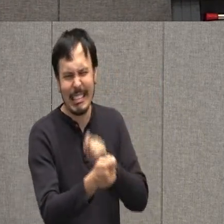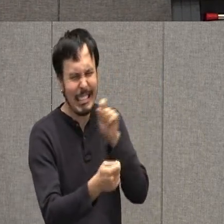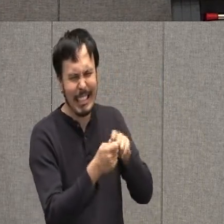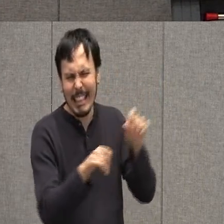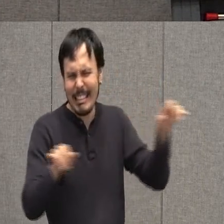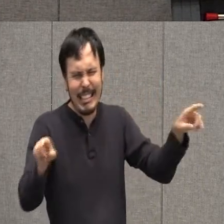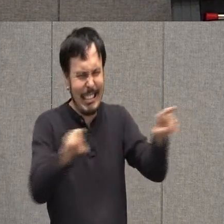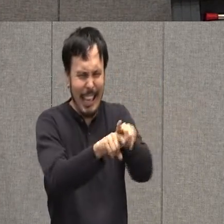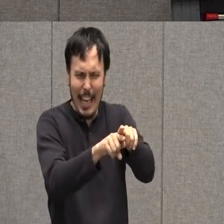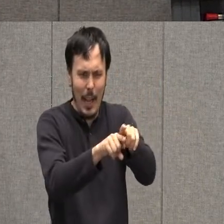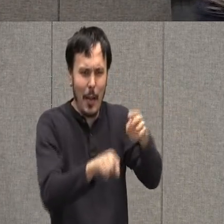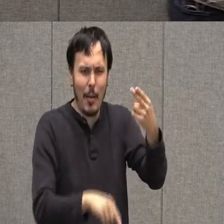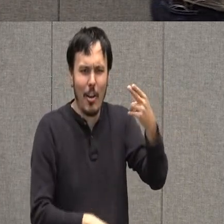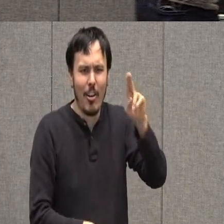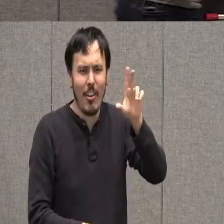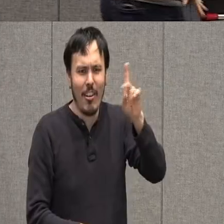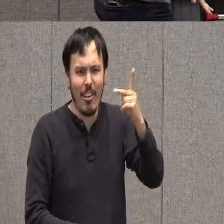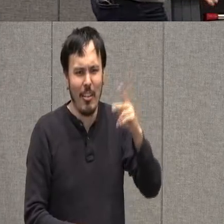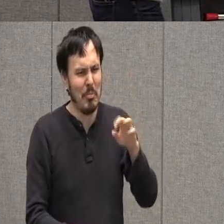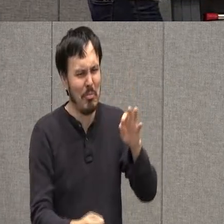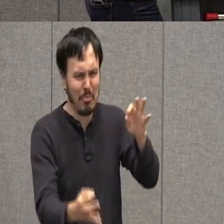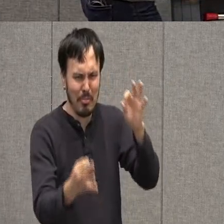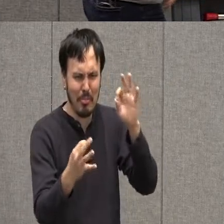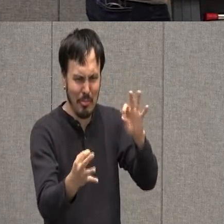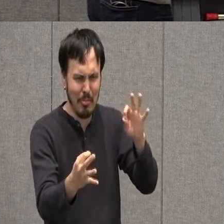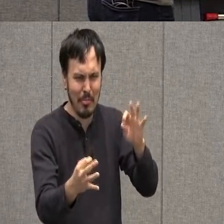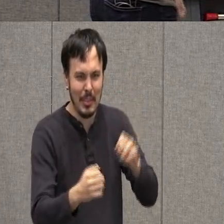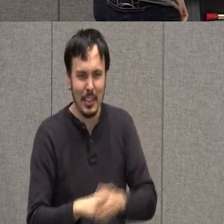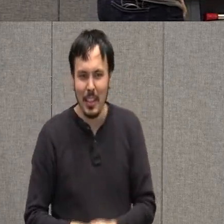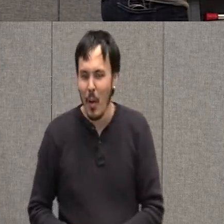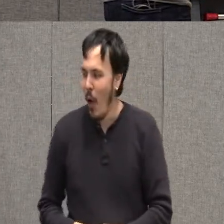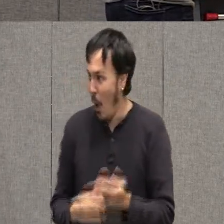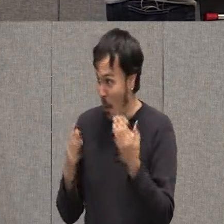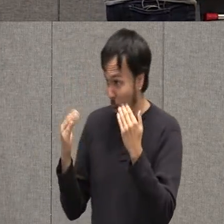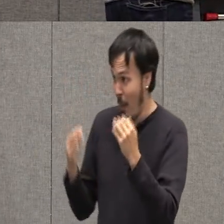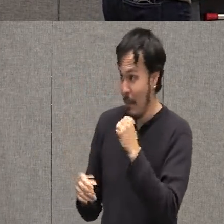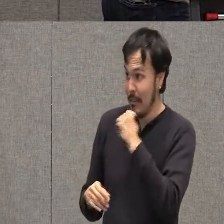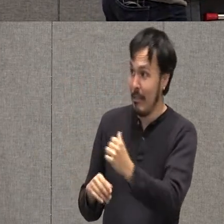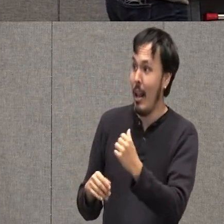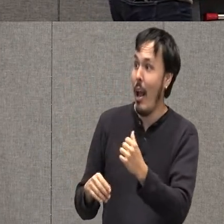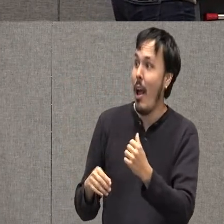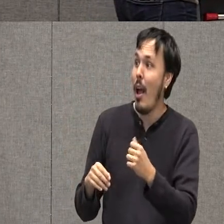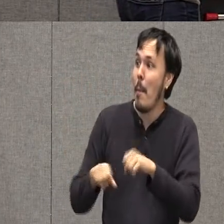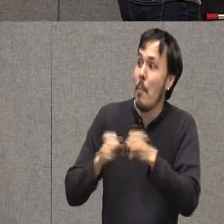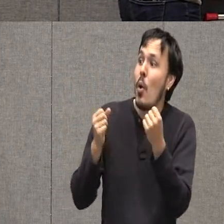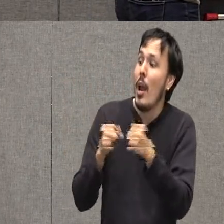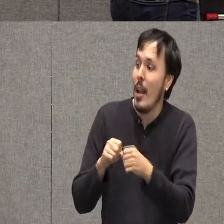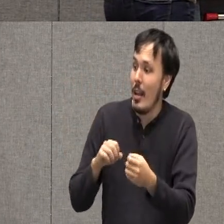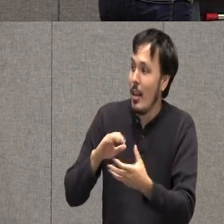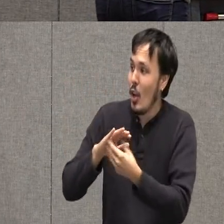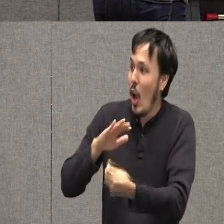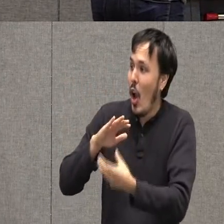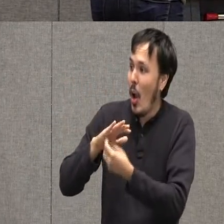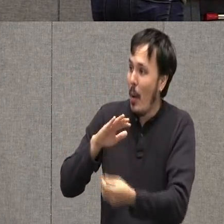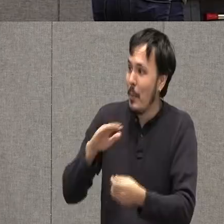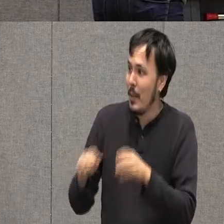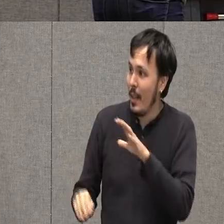I think so. I hope there's no copyright with it looking too much like him. I know, we're just too on point today.